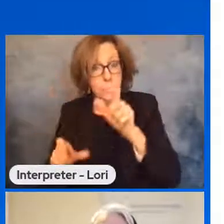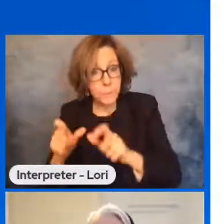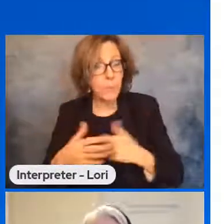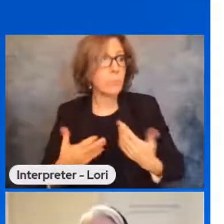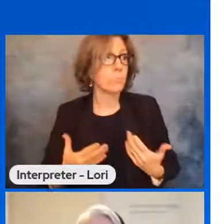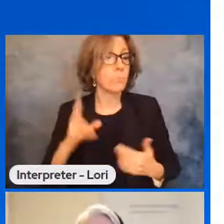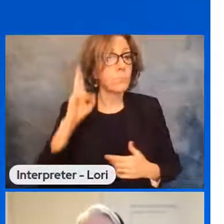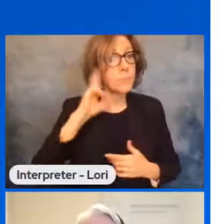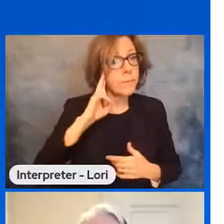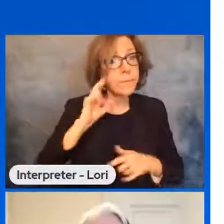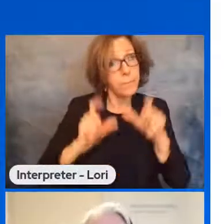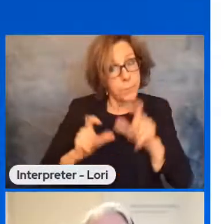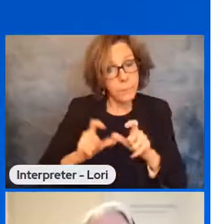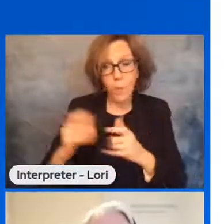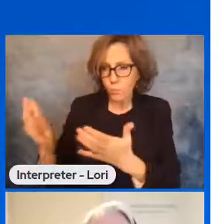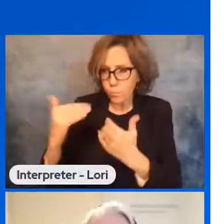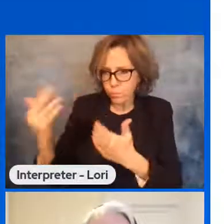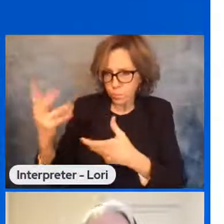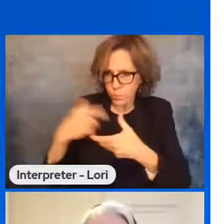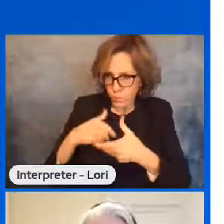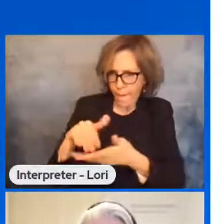And they will help you identify what the solution can be.